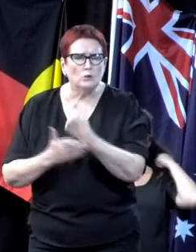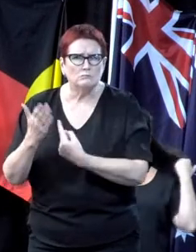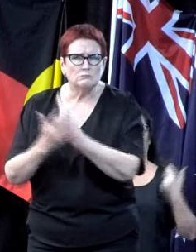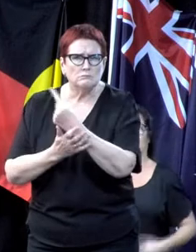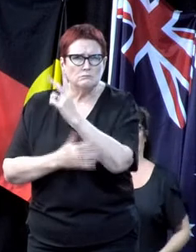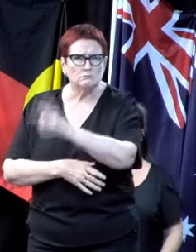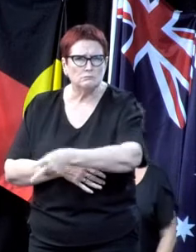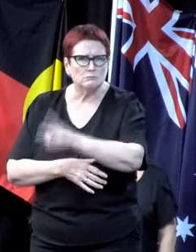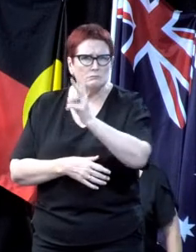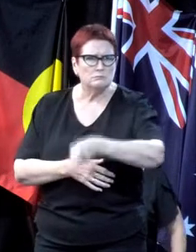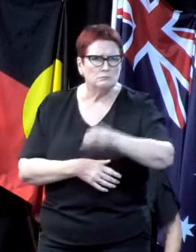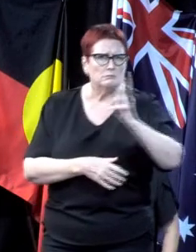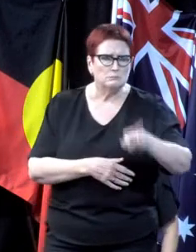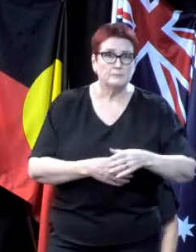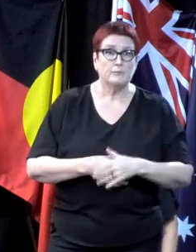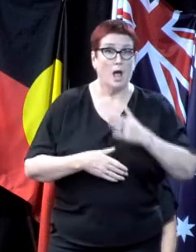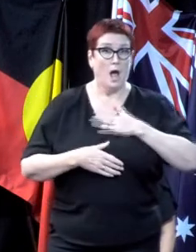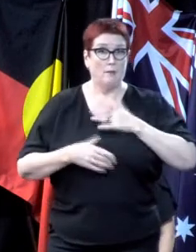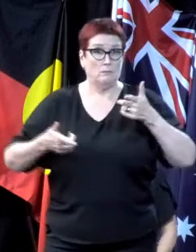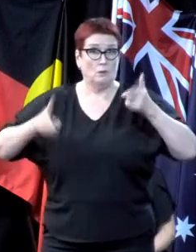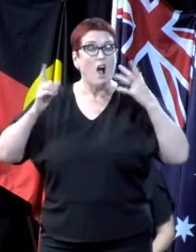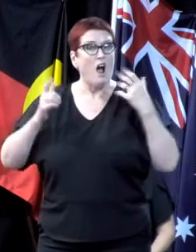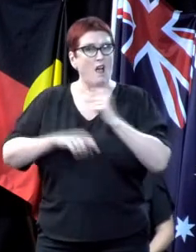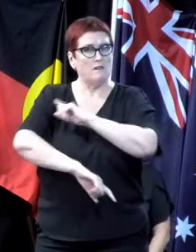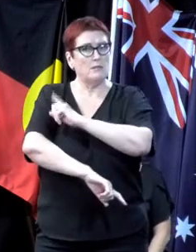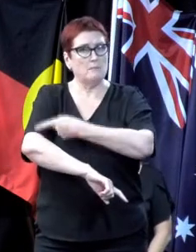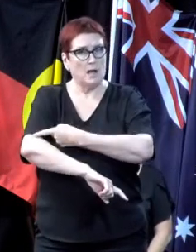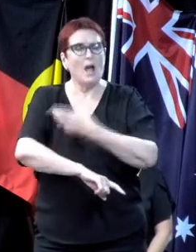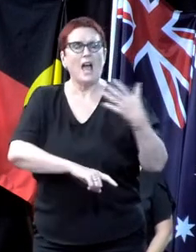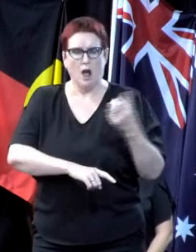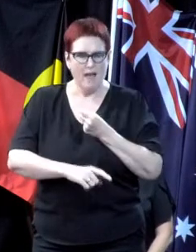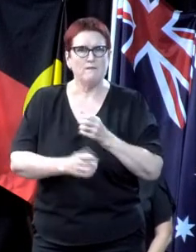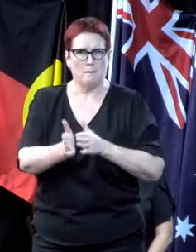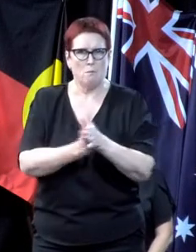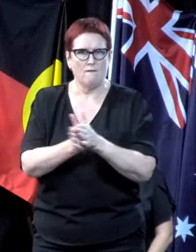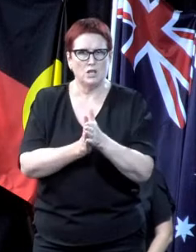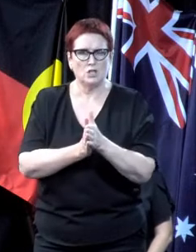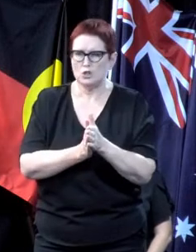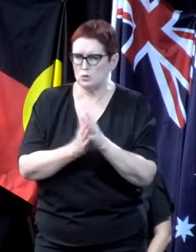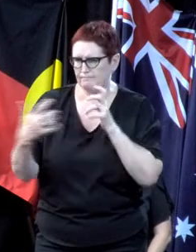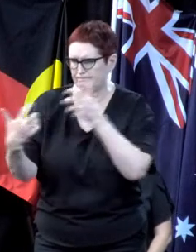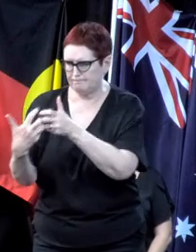As principal, I have the autonomy and the moral imperative to address every student succeeding with every opportunity that I am given.